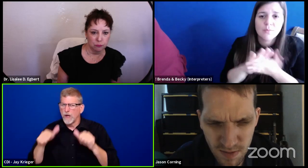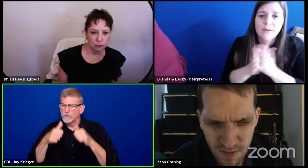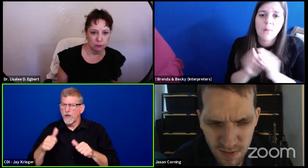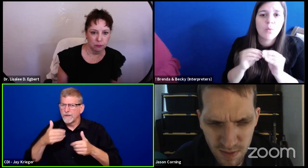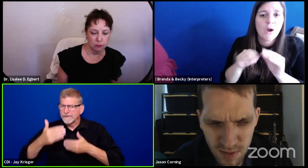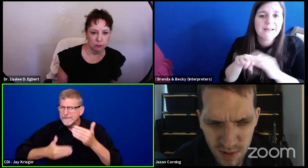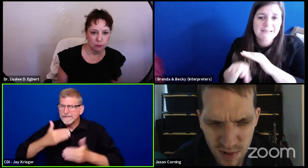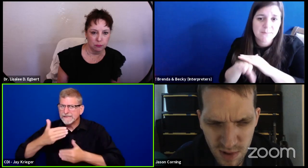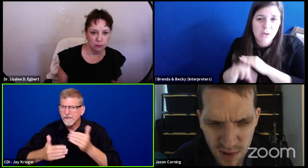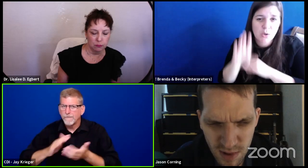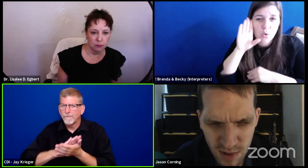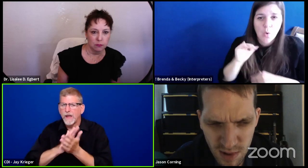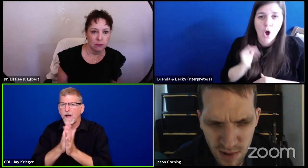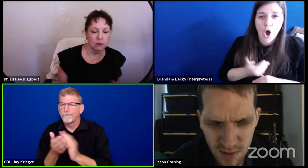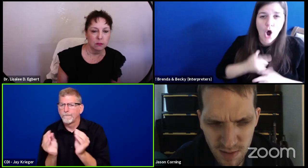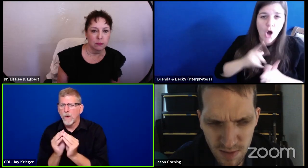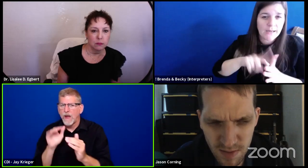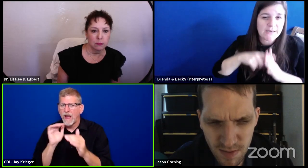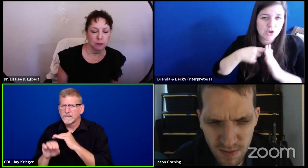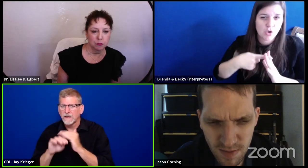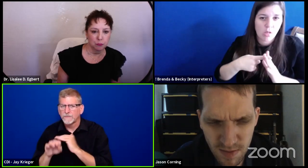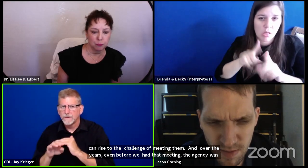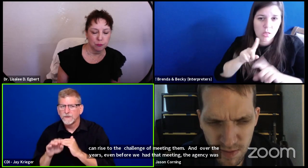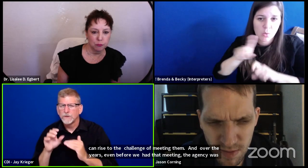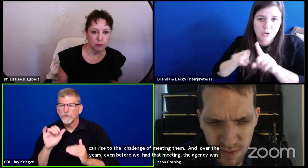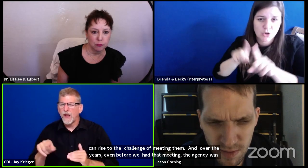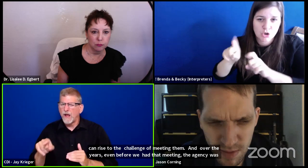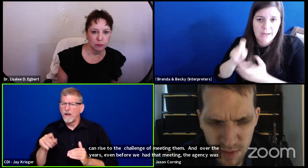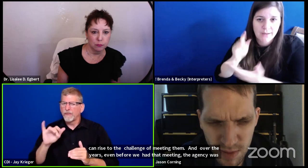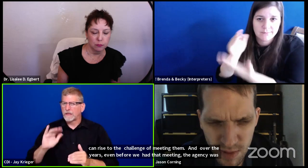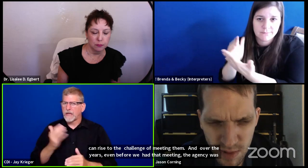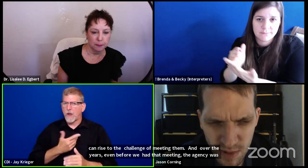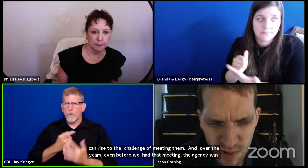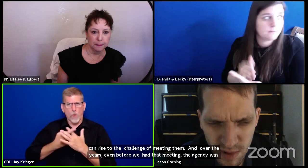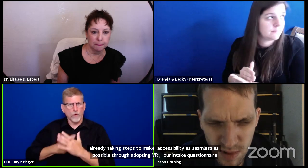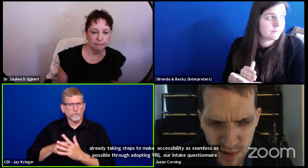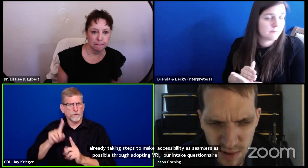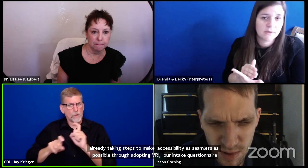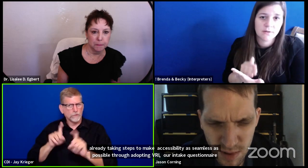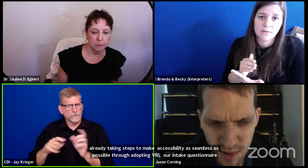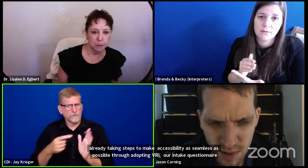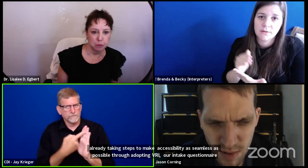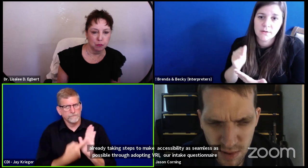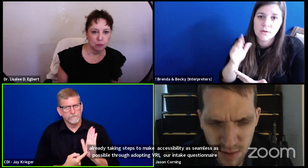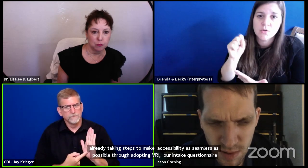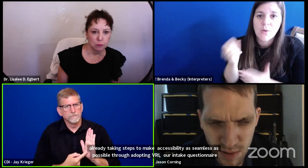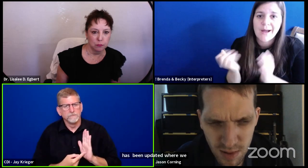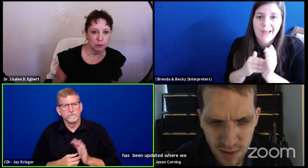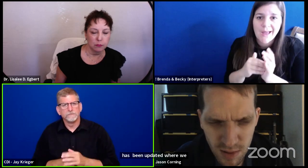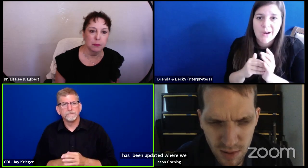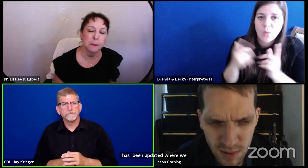has been updated where we ask from the outset, does an individual need any accommodations,